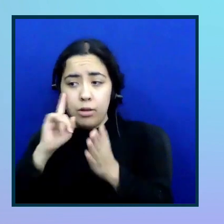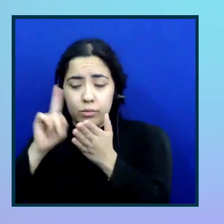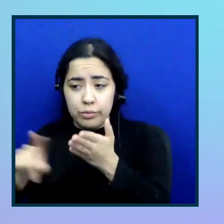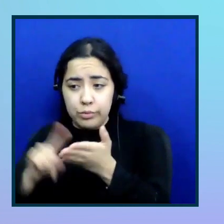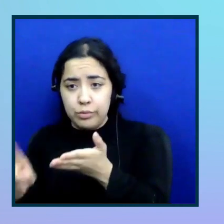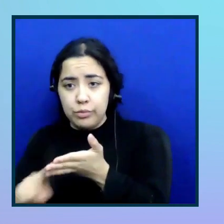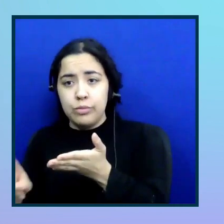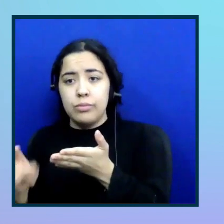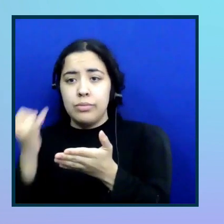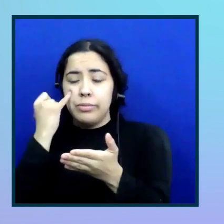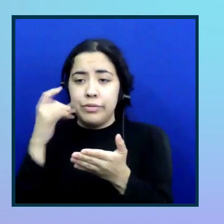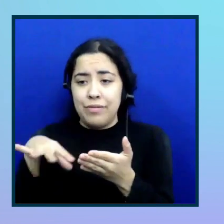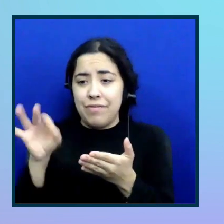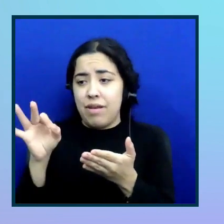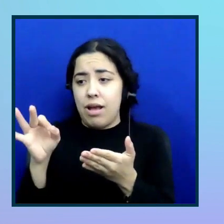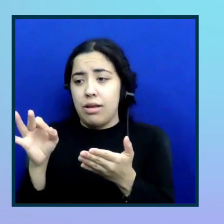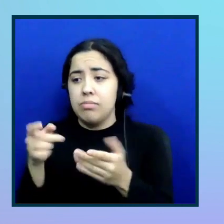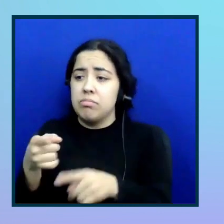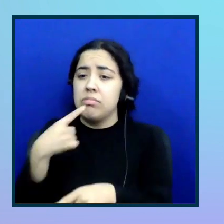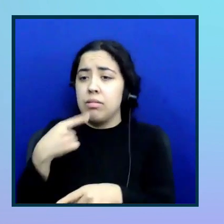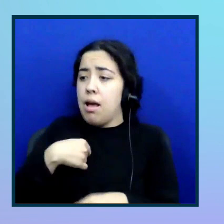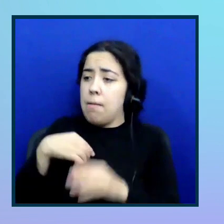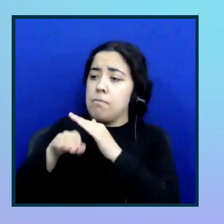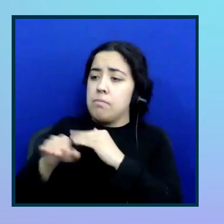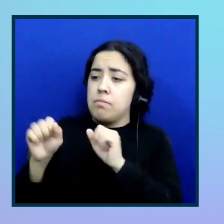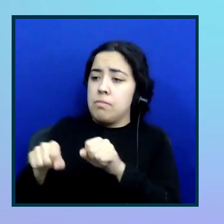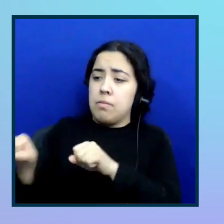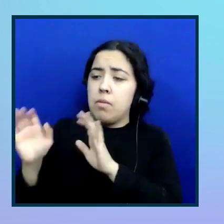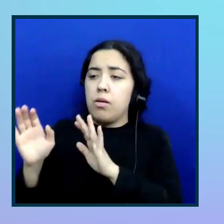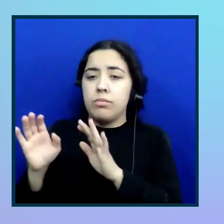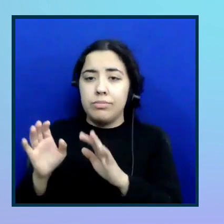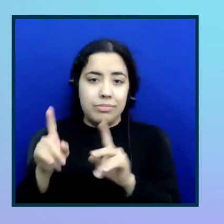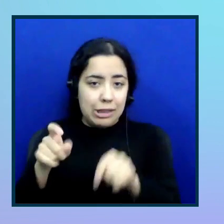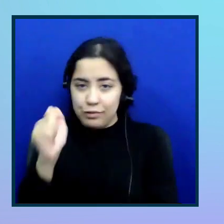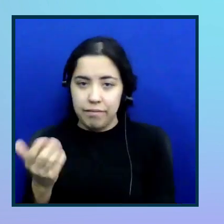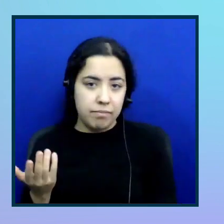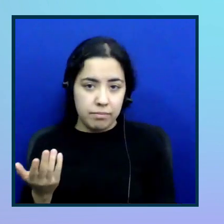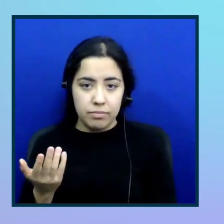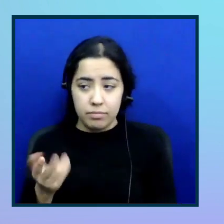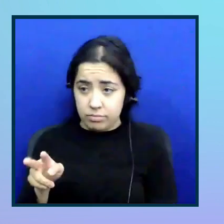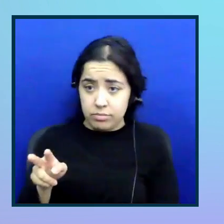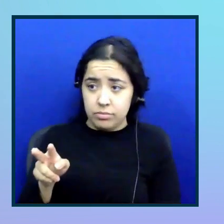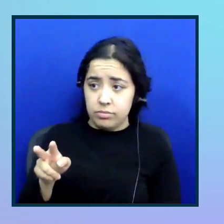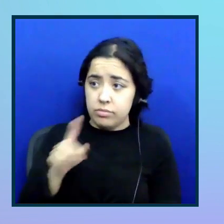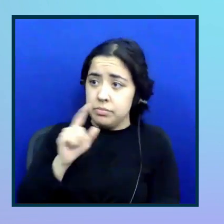and if you find something that claims to be accessible, you have to do your own testing to make sure it's actually solid. I've found that in the past